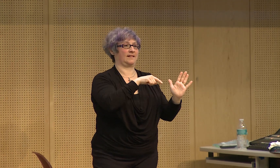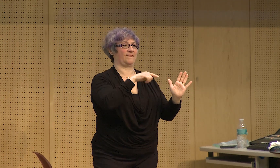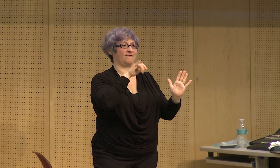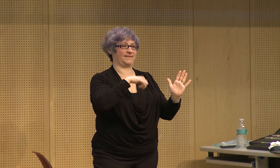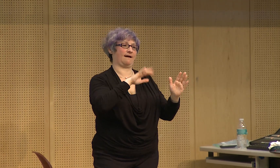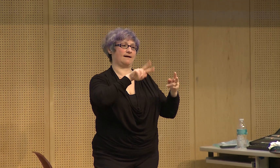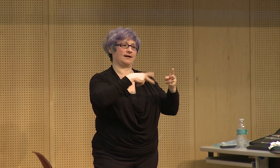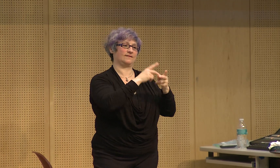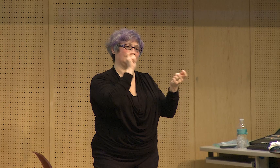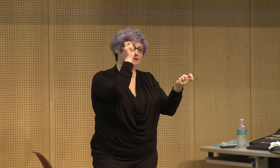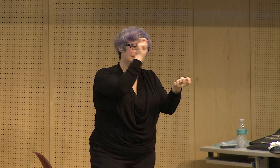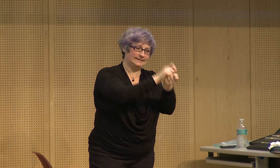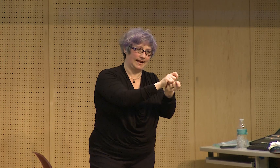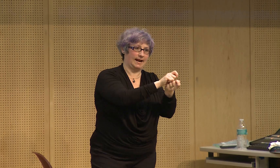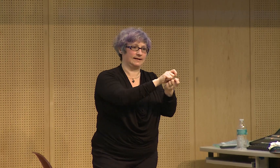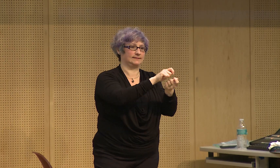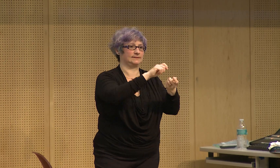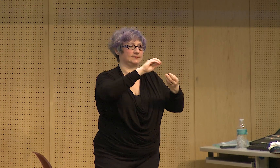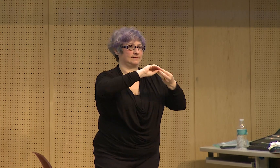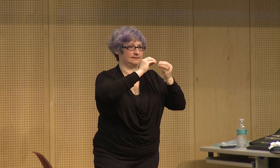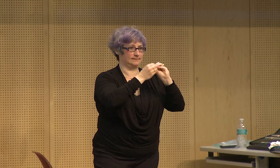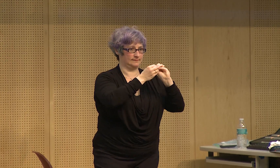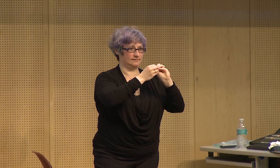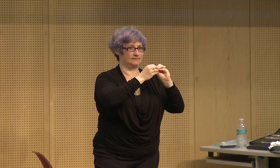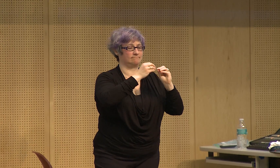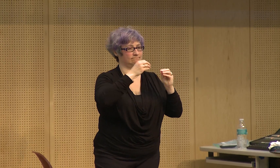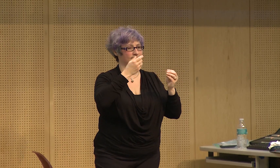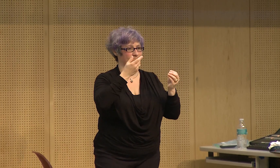in the representations of numerical systems